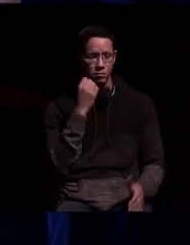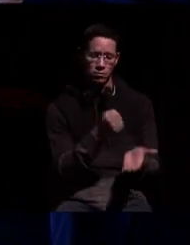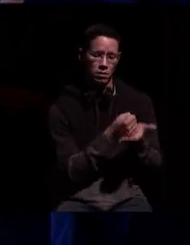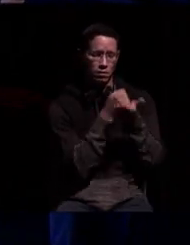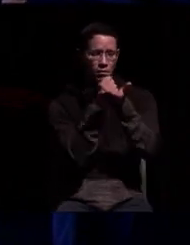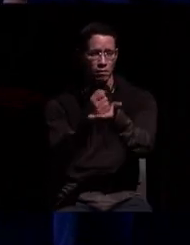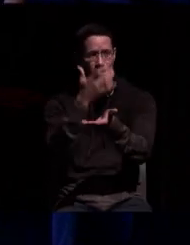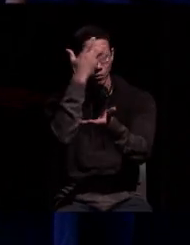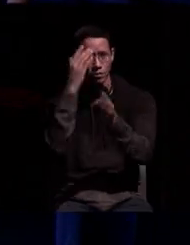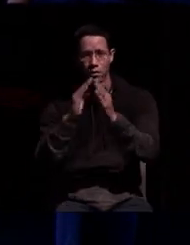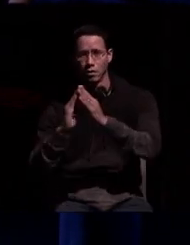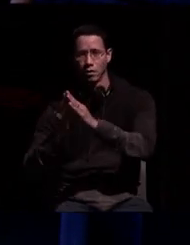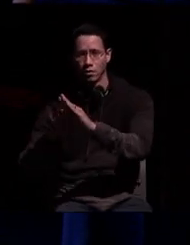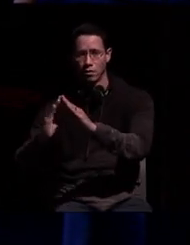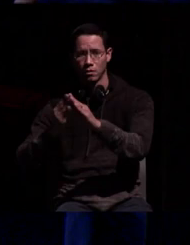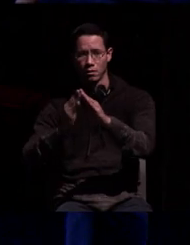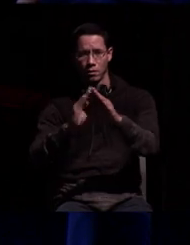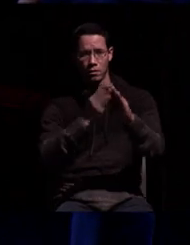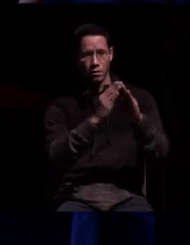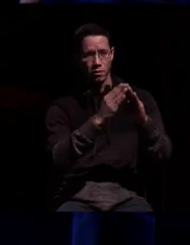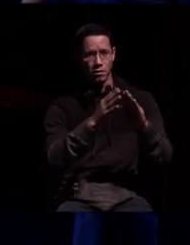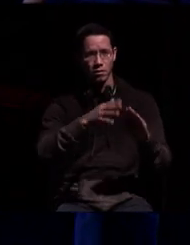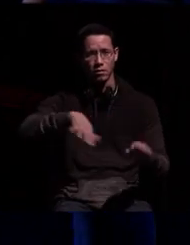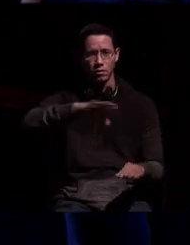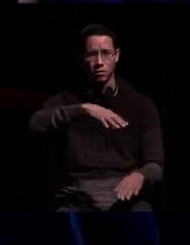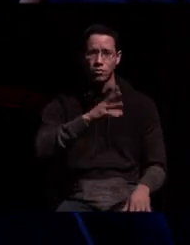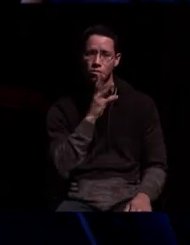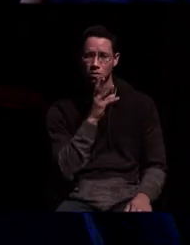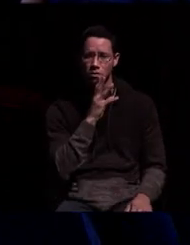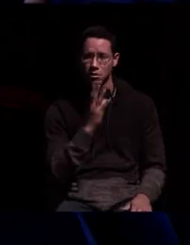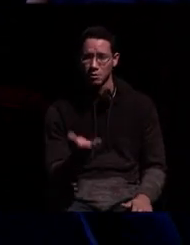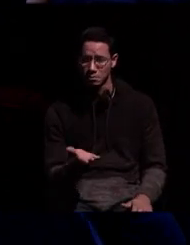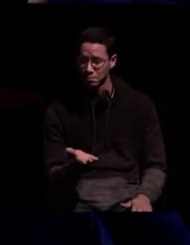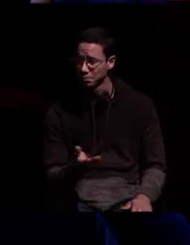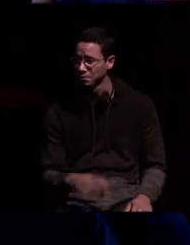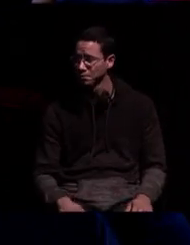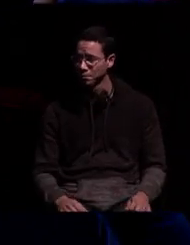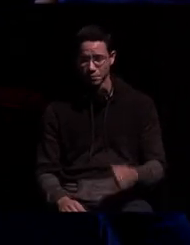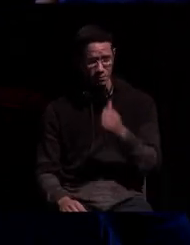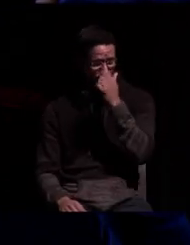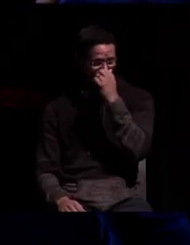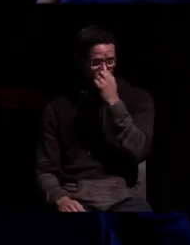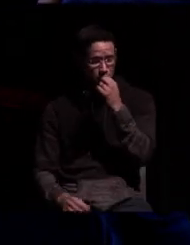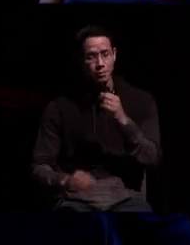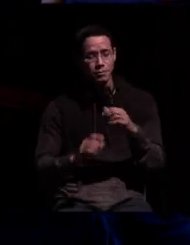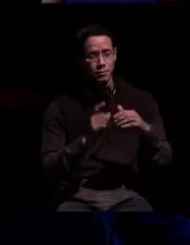its guests a tour to a poor community where the guest could cook